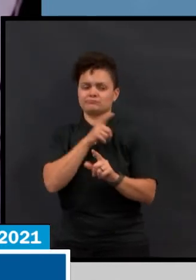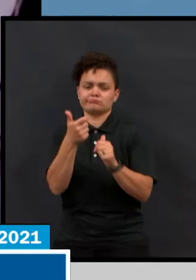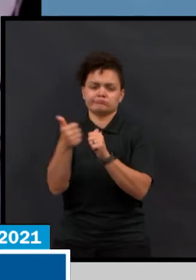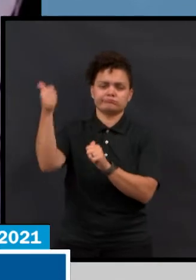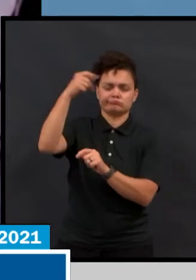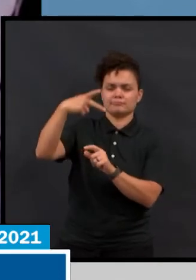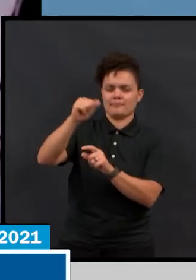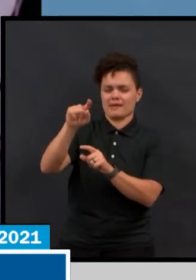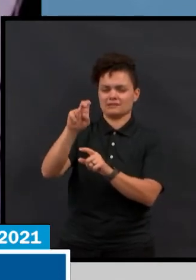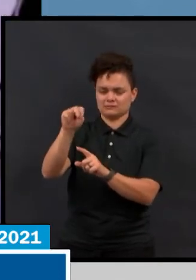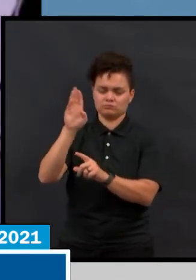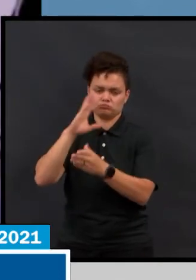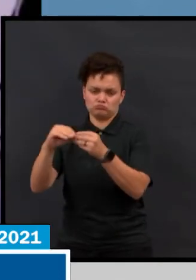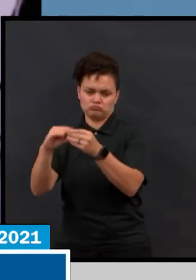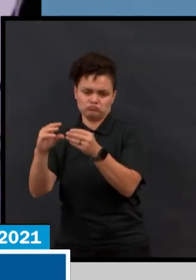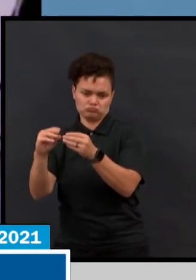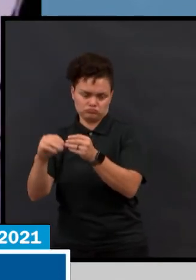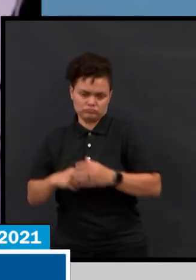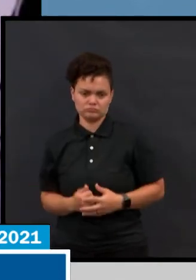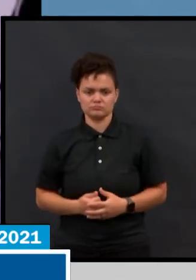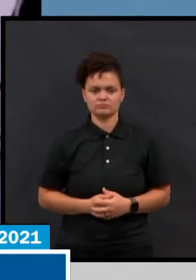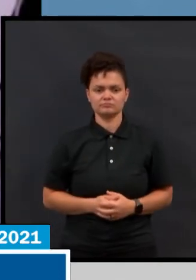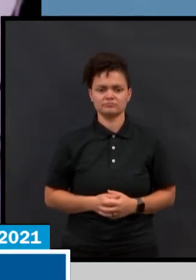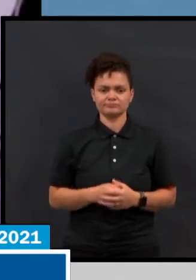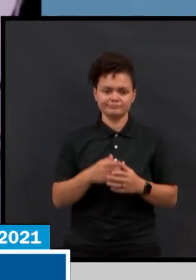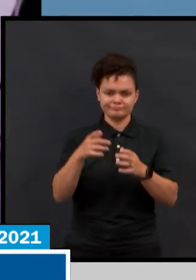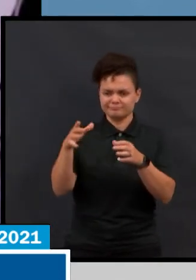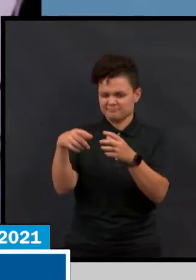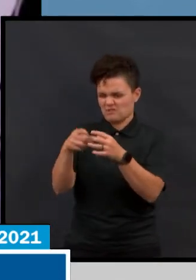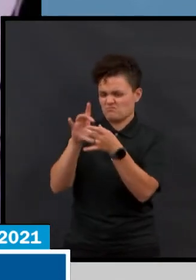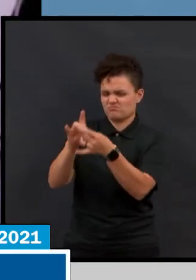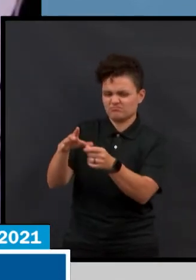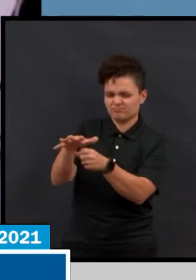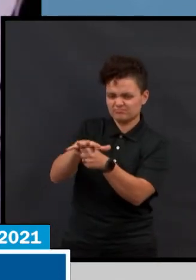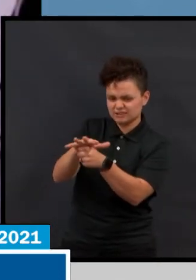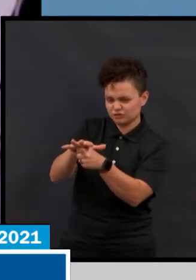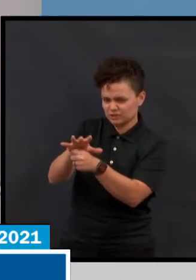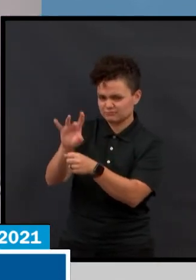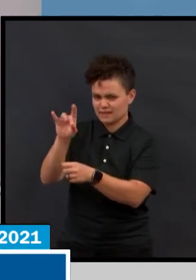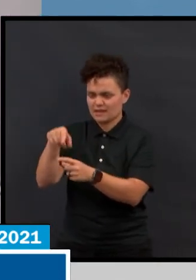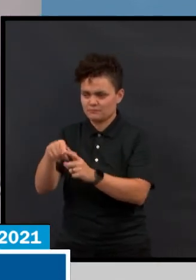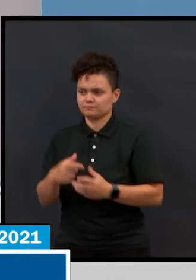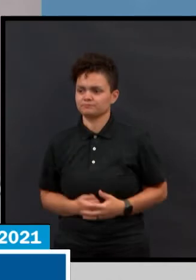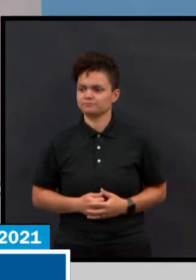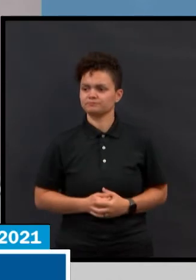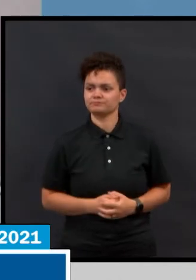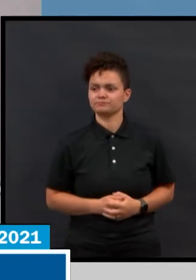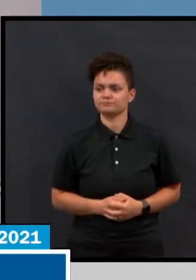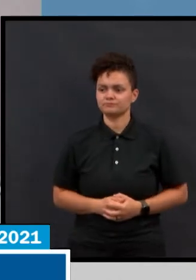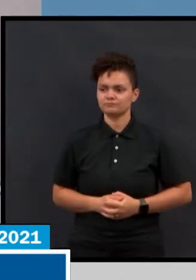8 as well as citywide so with that bob take it away hey thank you glo and good evening everyone